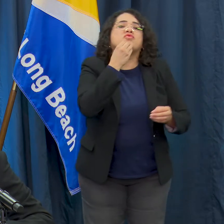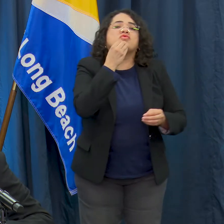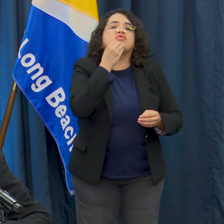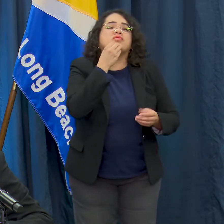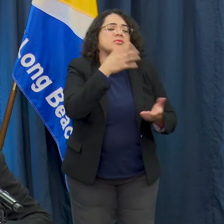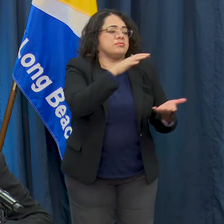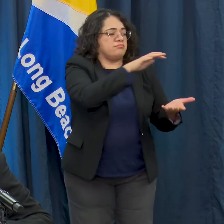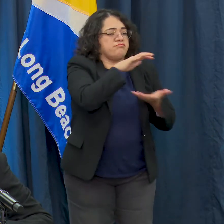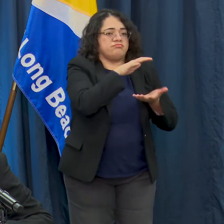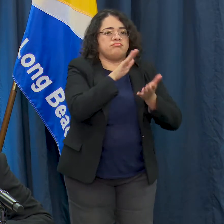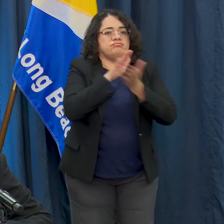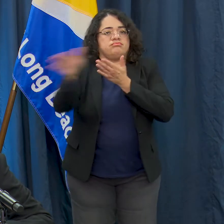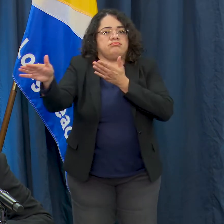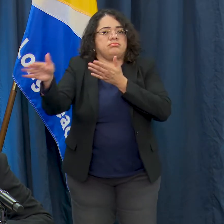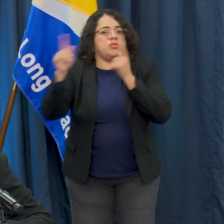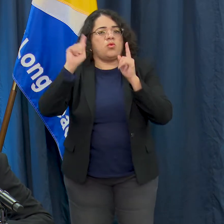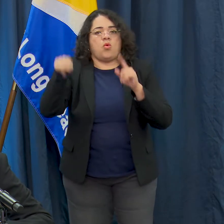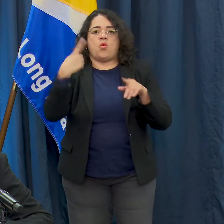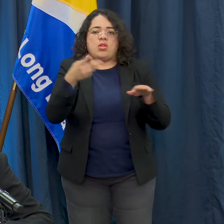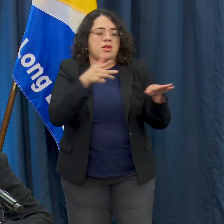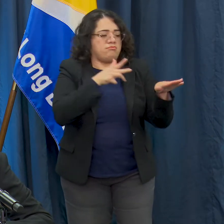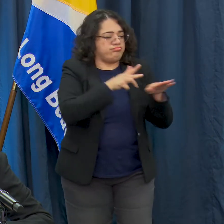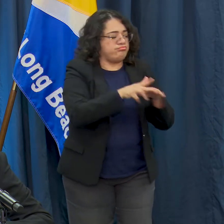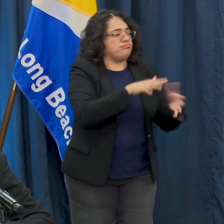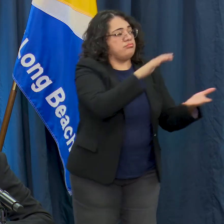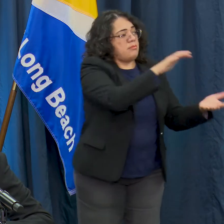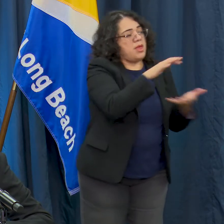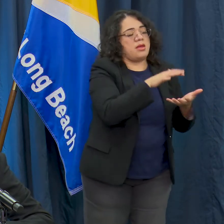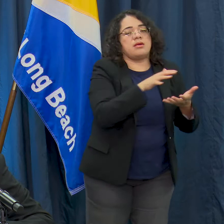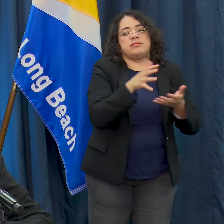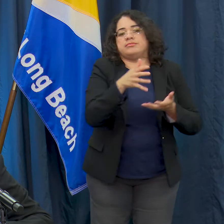pick up kind of curbside only and so that's something that's important as